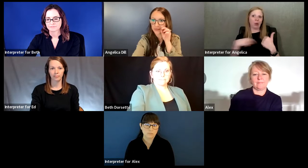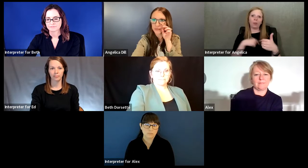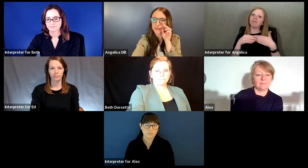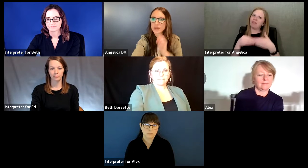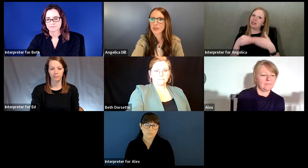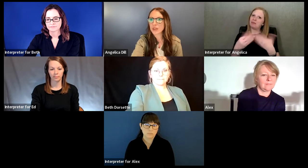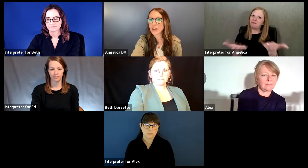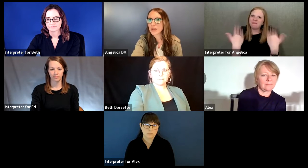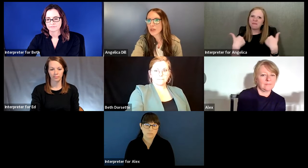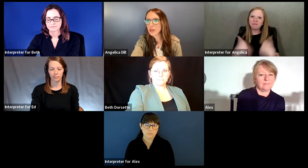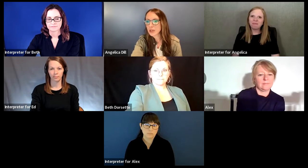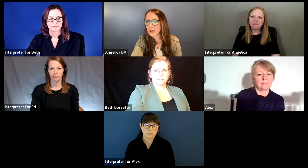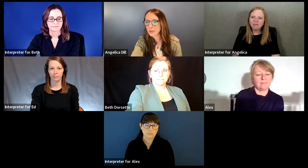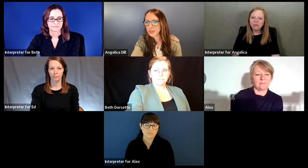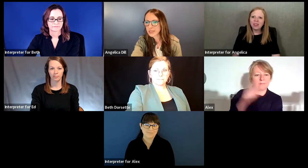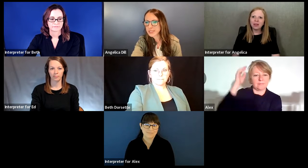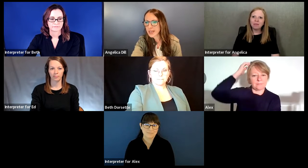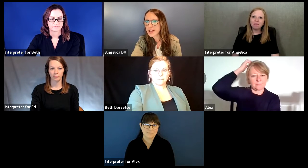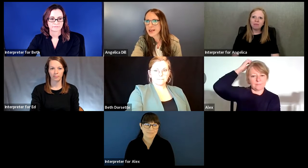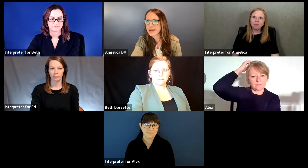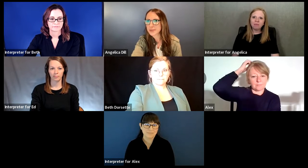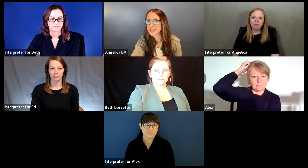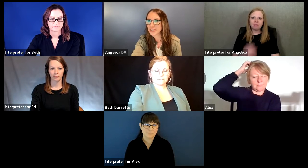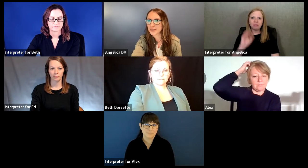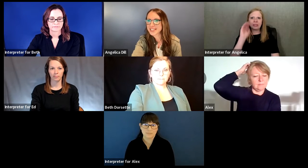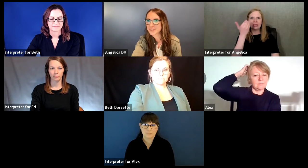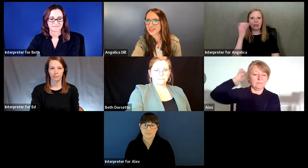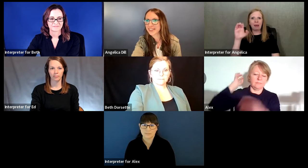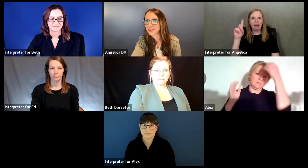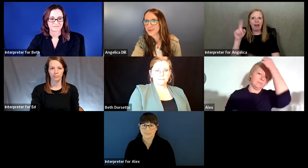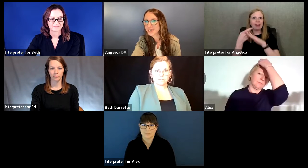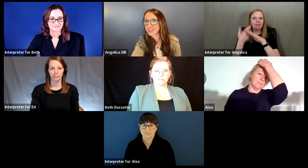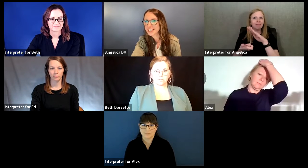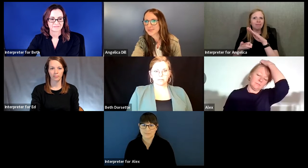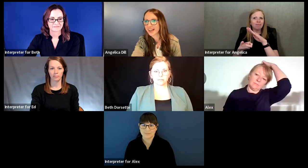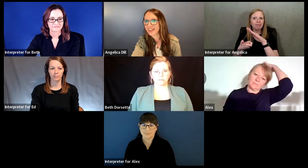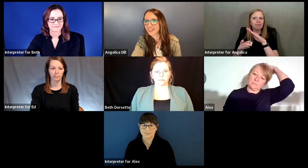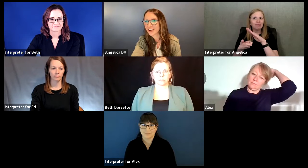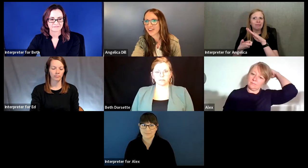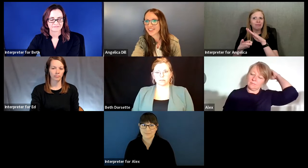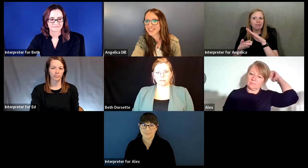We're very flexible. And we lost Ed. I'm not sure what's going on there. We want to make sure he's back on the call.